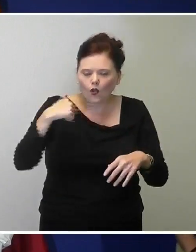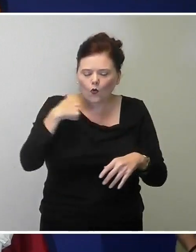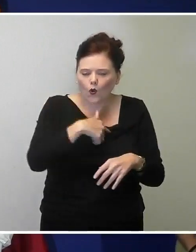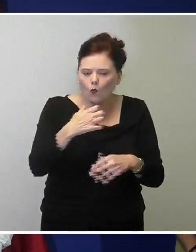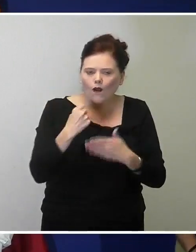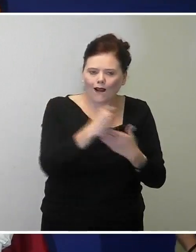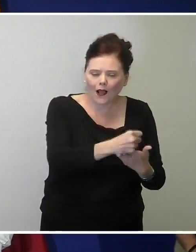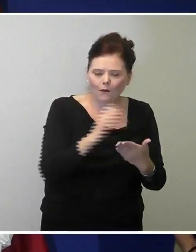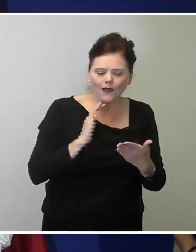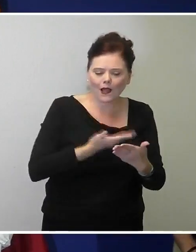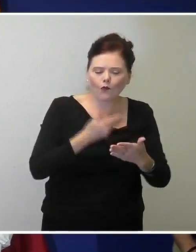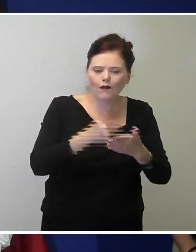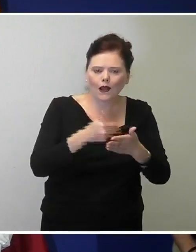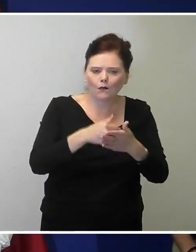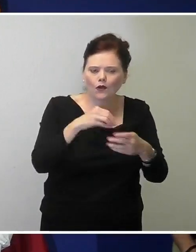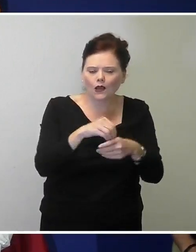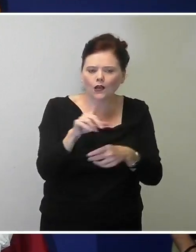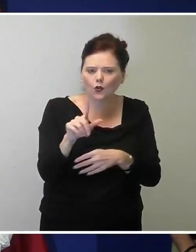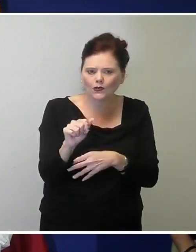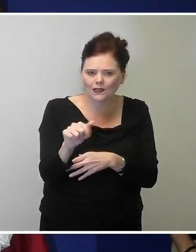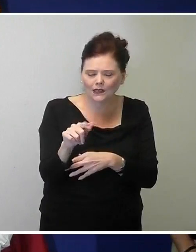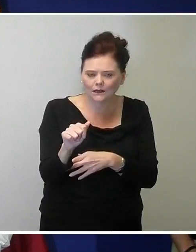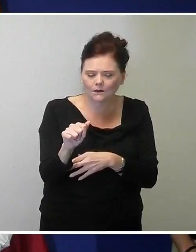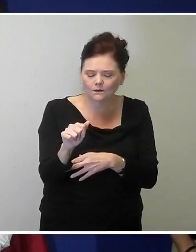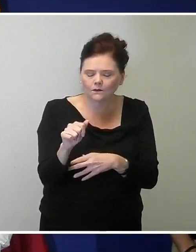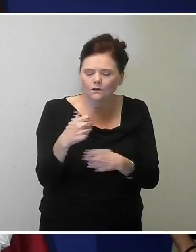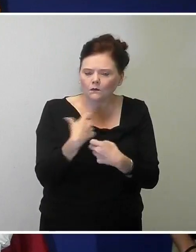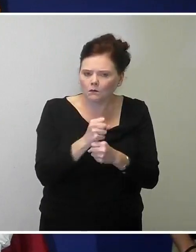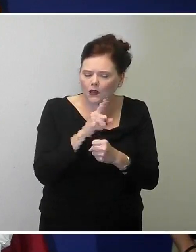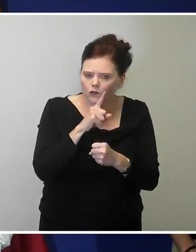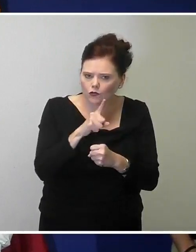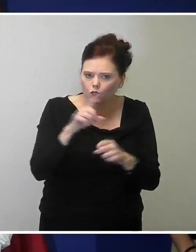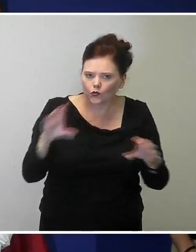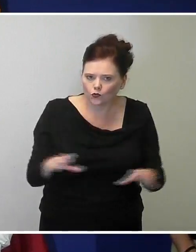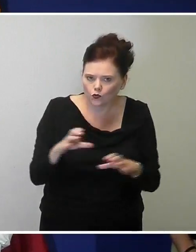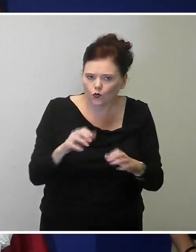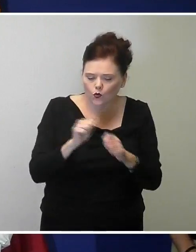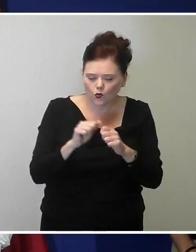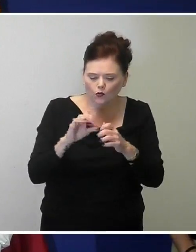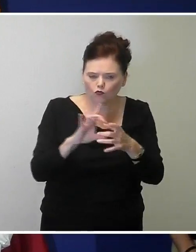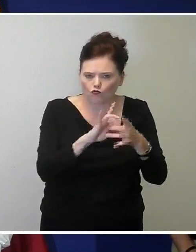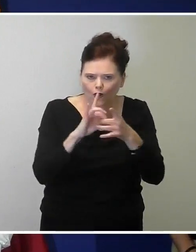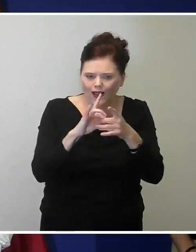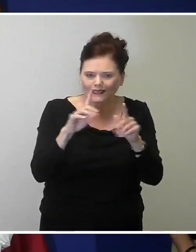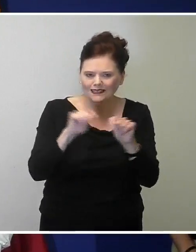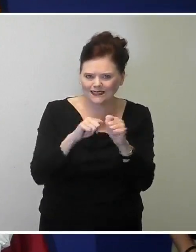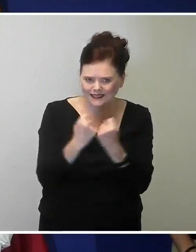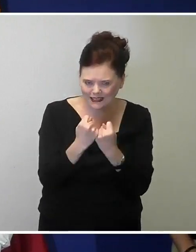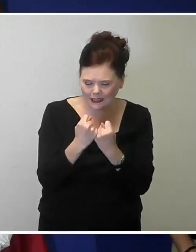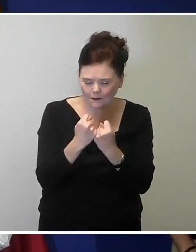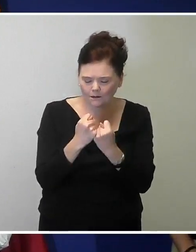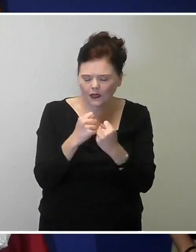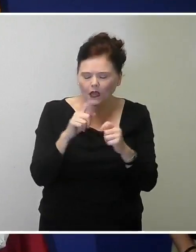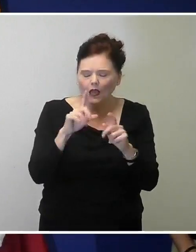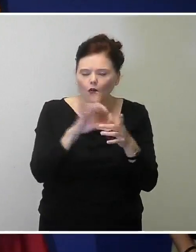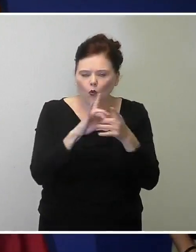DOWN WITH THE RAIN AND MANY PEOPLE WILL WANT TO HELP OUR NEIGHBORS IN LOUISIANA. WHEN YOU DO THAT, JUST GO OVER THERE.